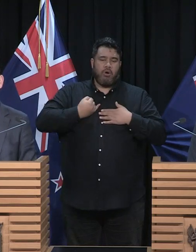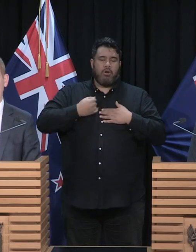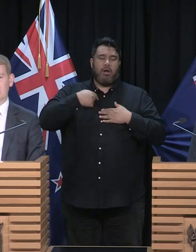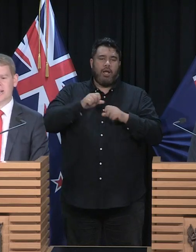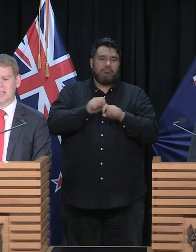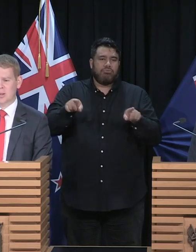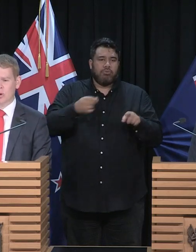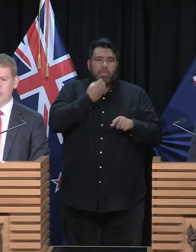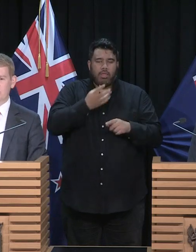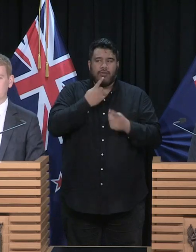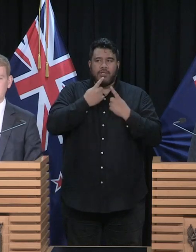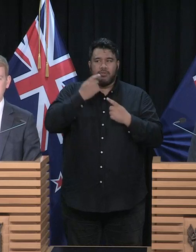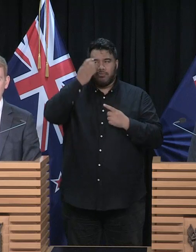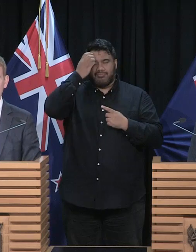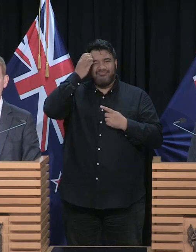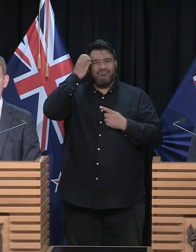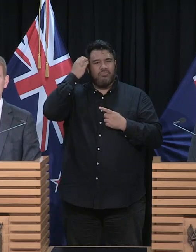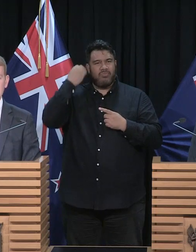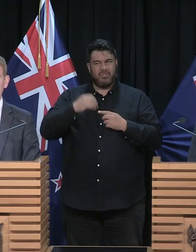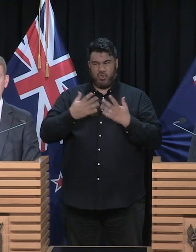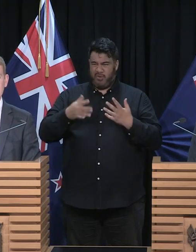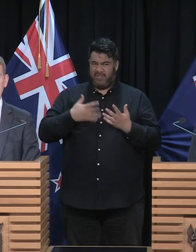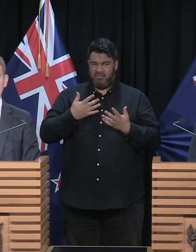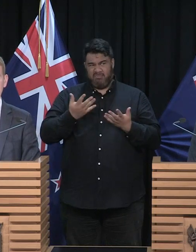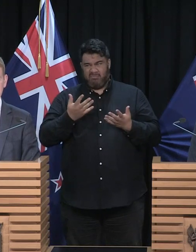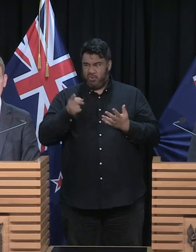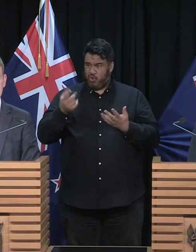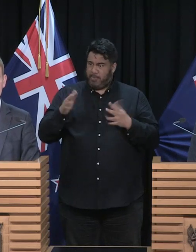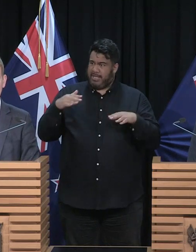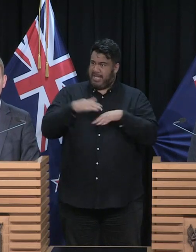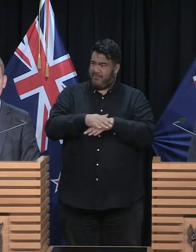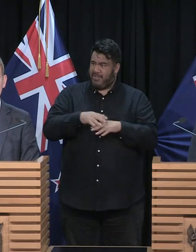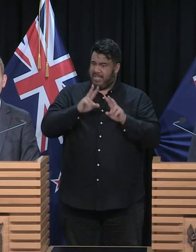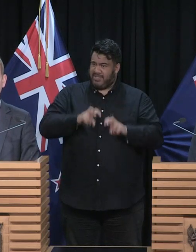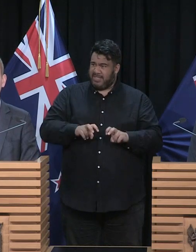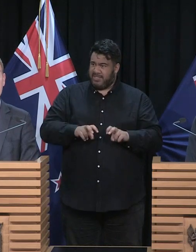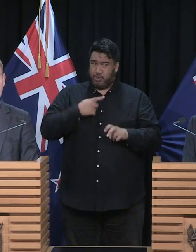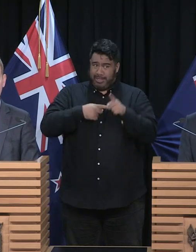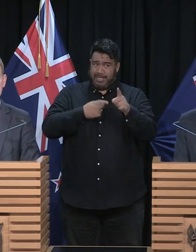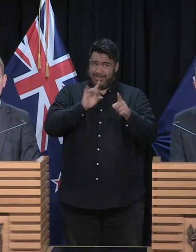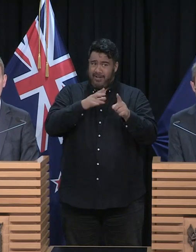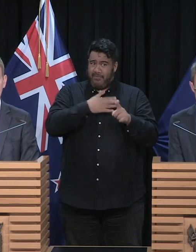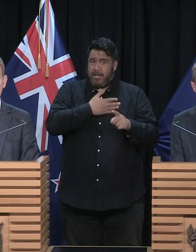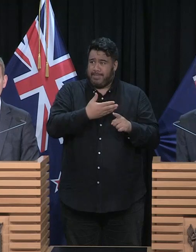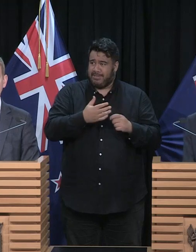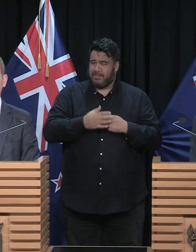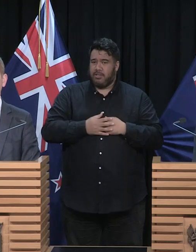Hamish Walker released a press release saying, "I did it"? One of the things that we wanted to get to the bottom of